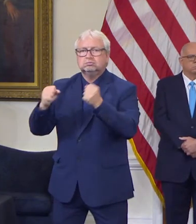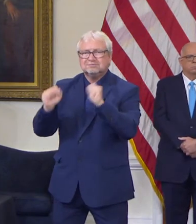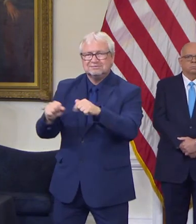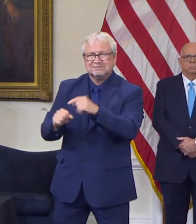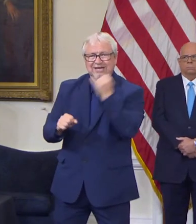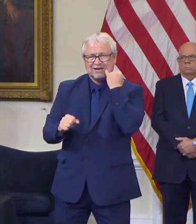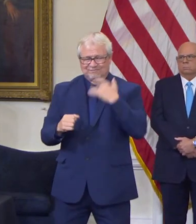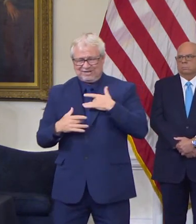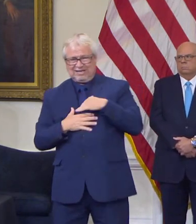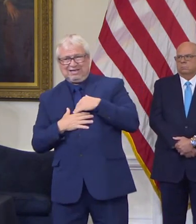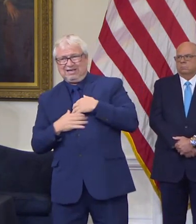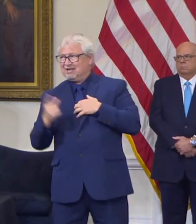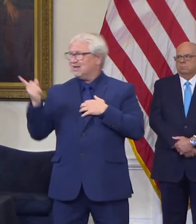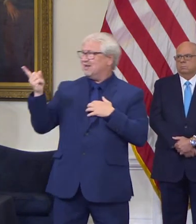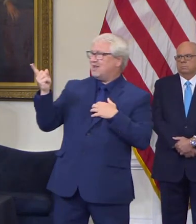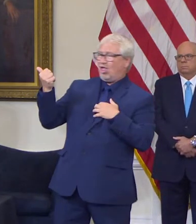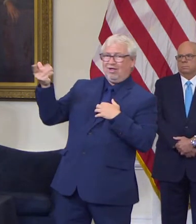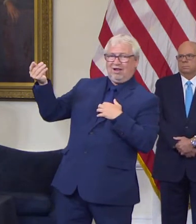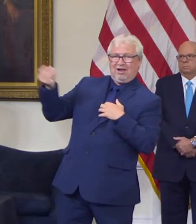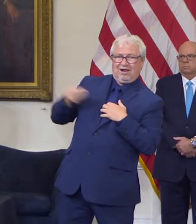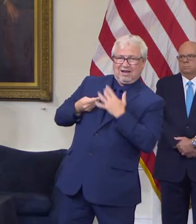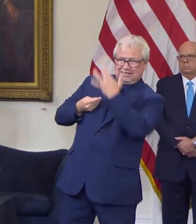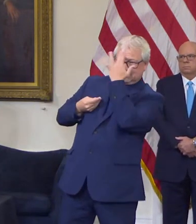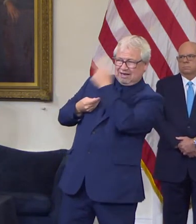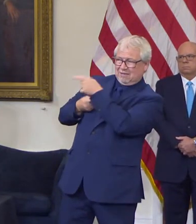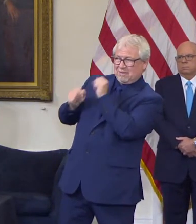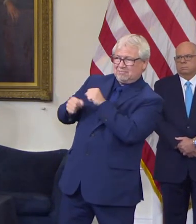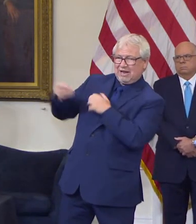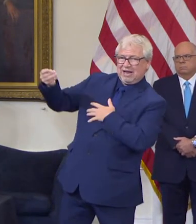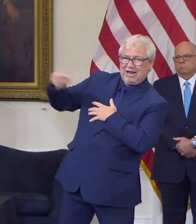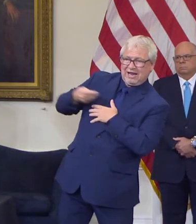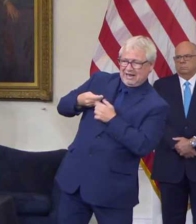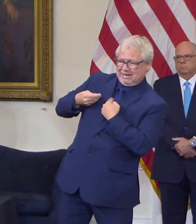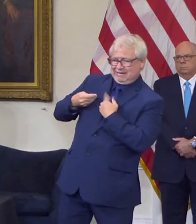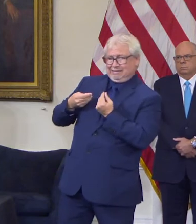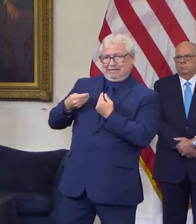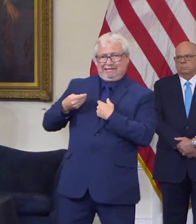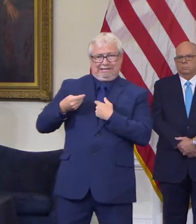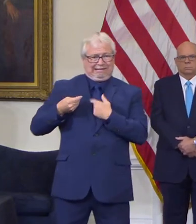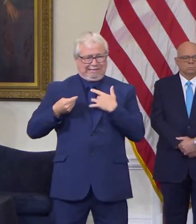ask for COVID-19 or have been exposed to someone with COVID to their physician about monoclonal antibiotics